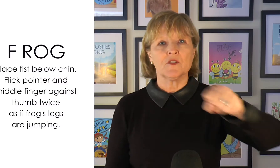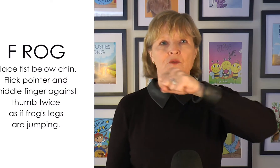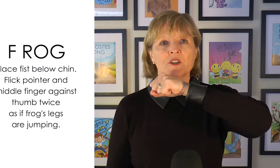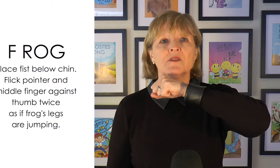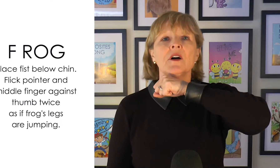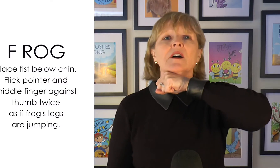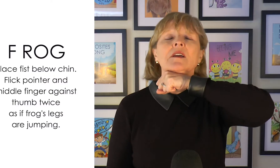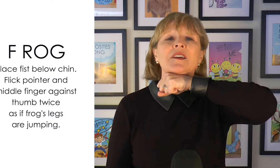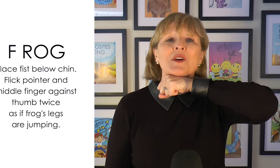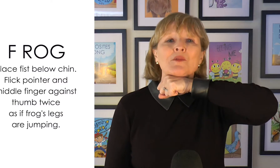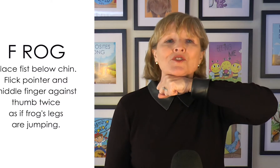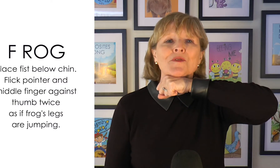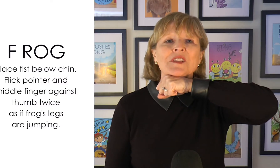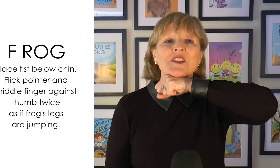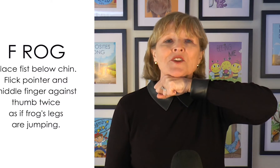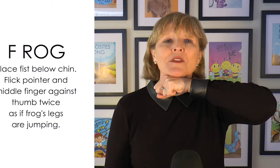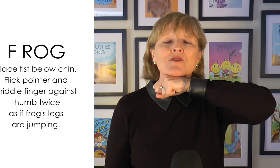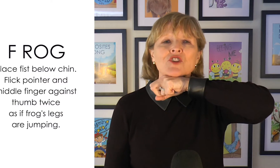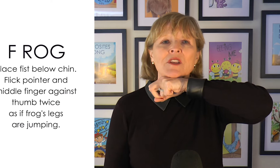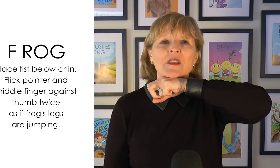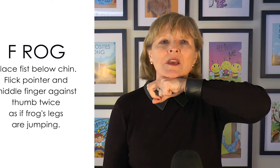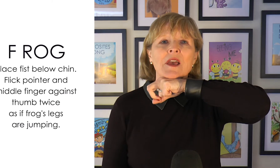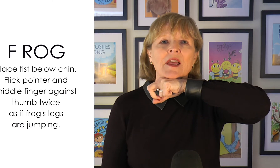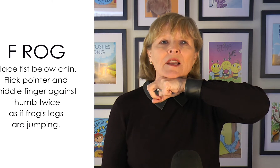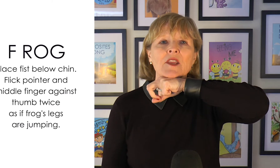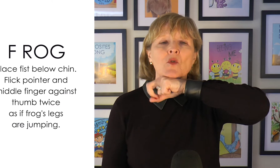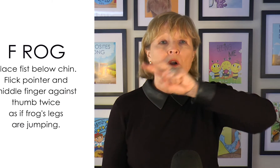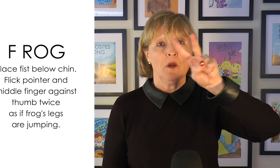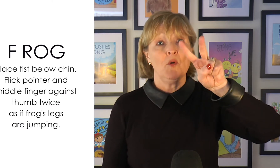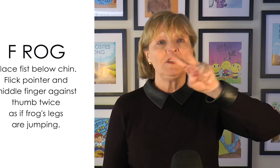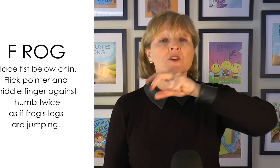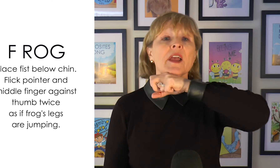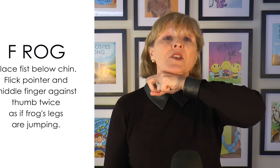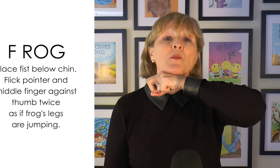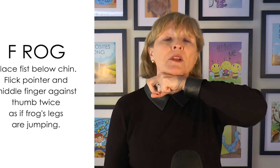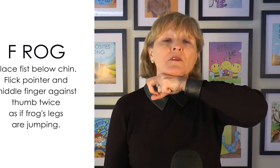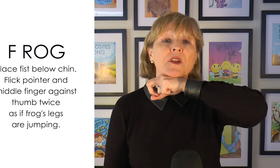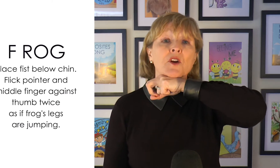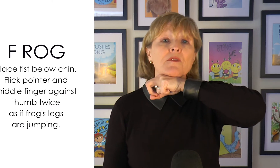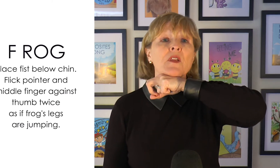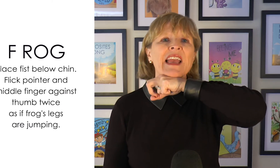And the first word is FROG. Put your fist underneath your chin and let your pointer and your middle finger flick